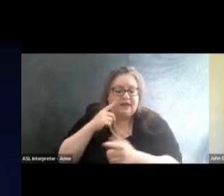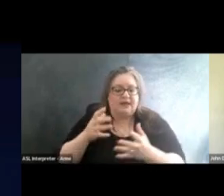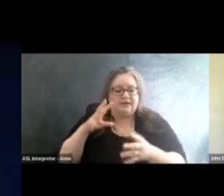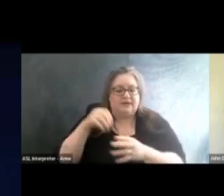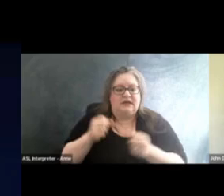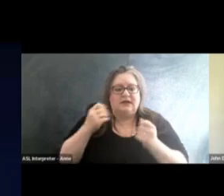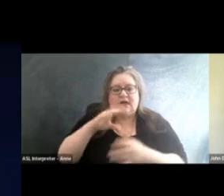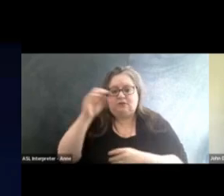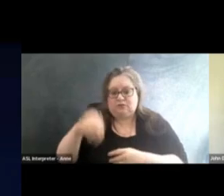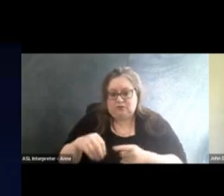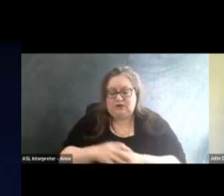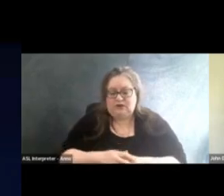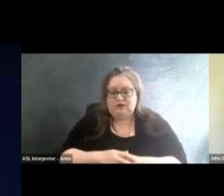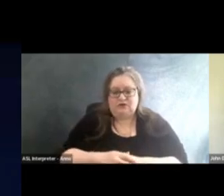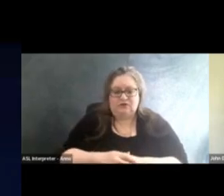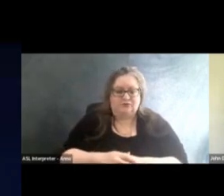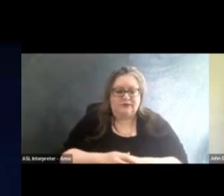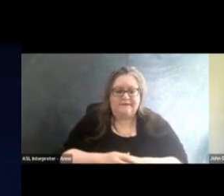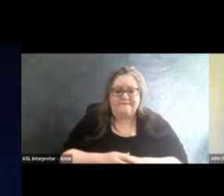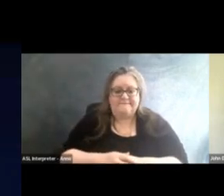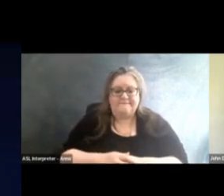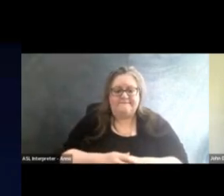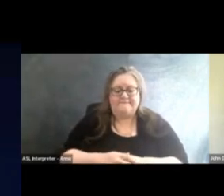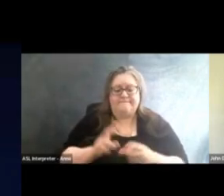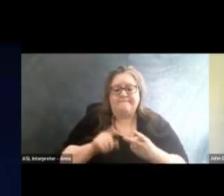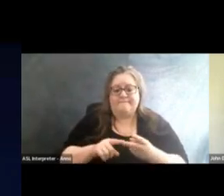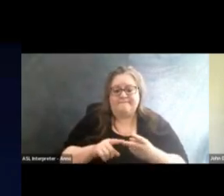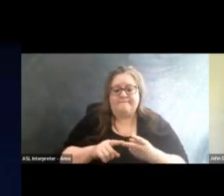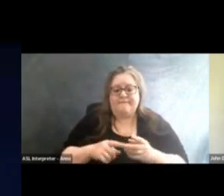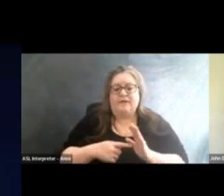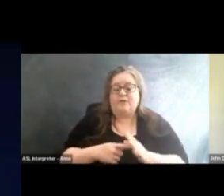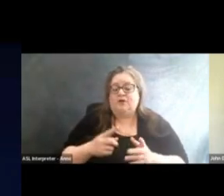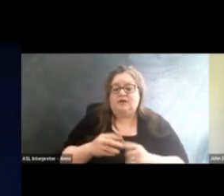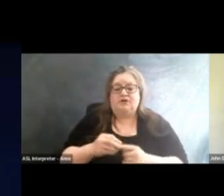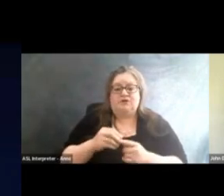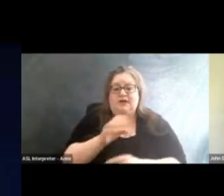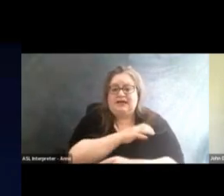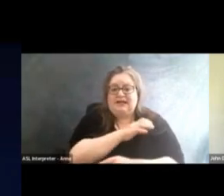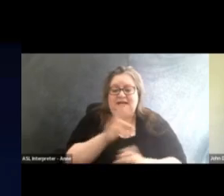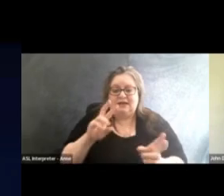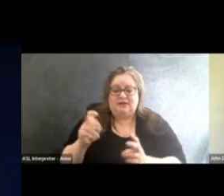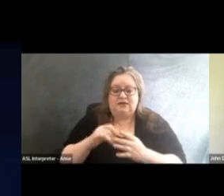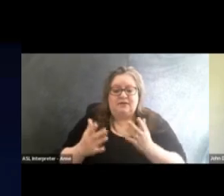treating. It does present unique clinic clinical issues that we may have been overlooking, and